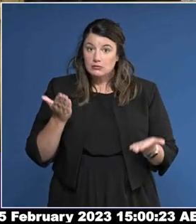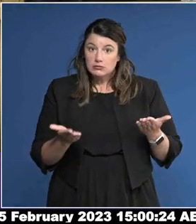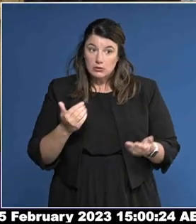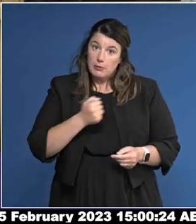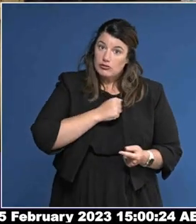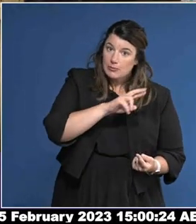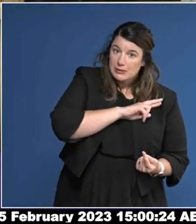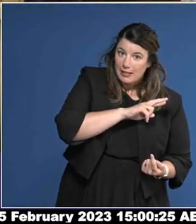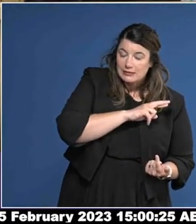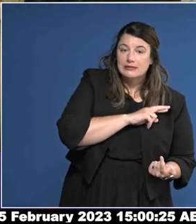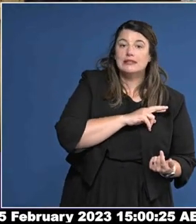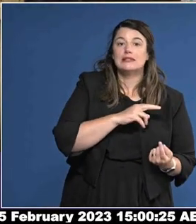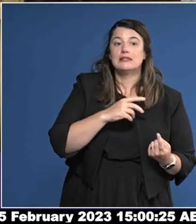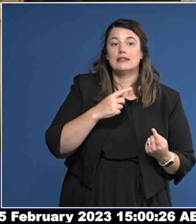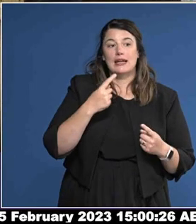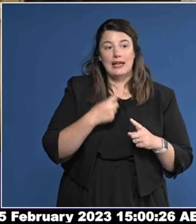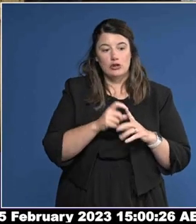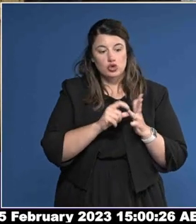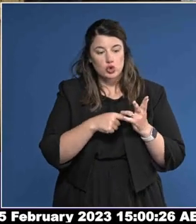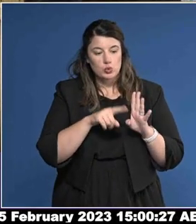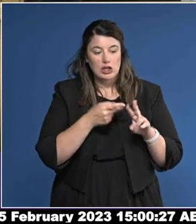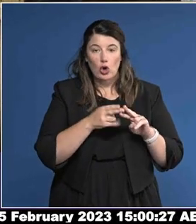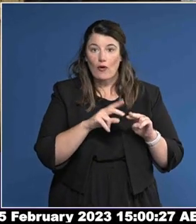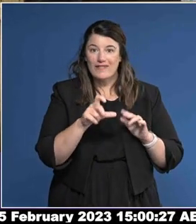as a regulator, how do they monitor to make sure organisations are doing the right thing,